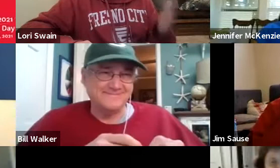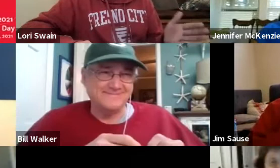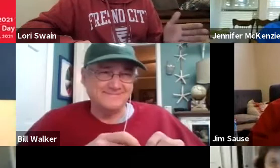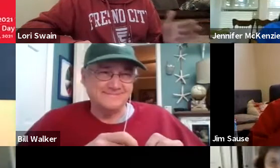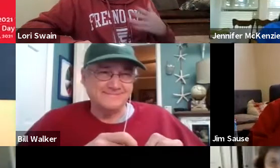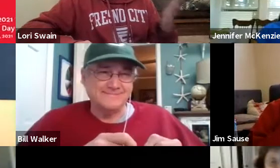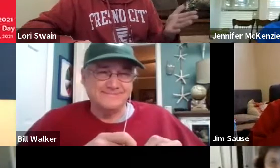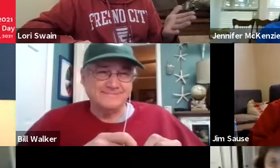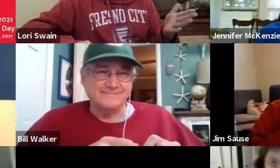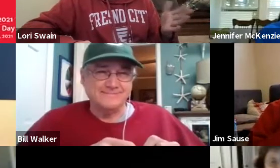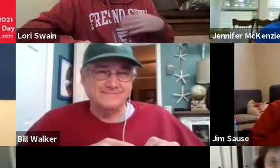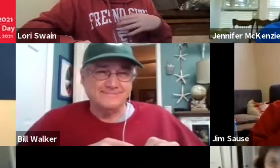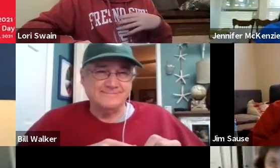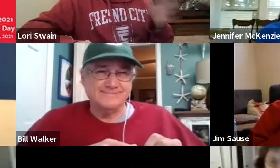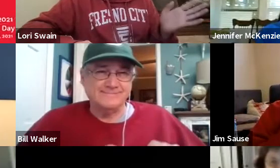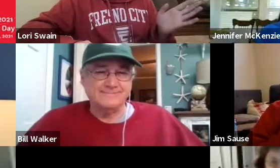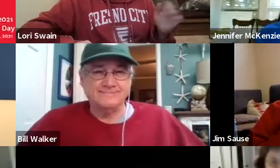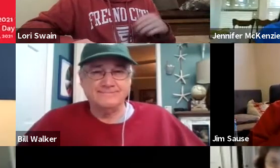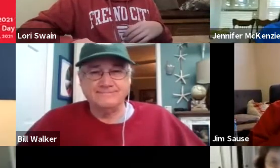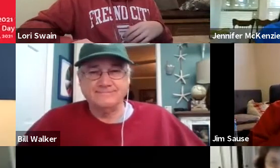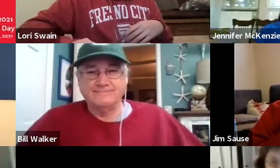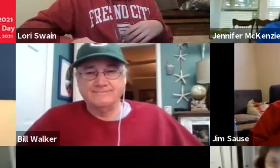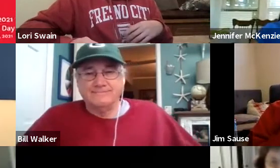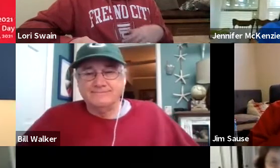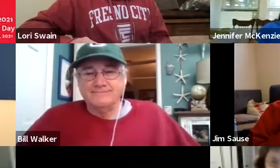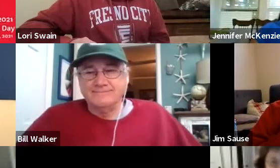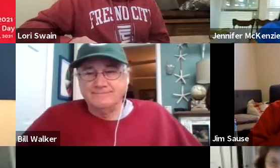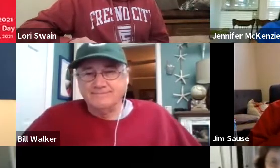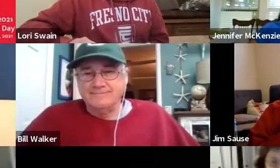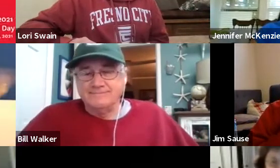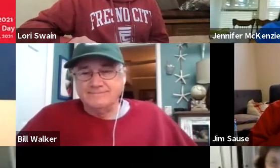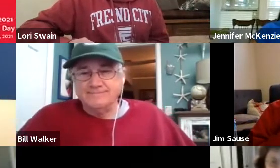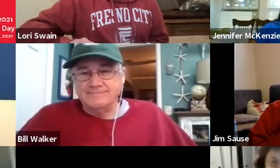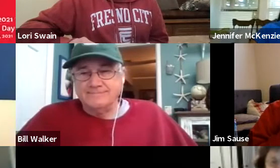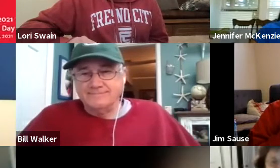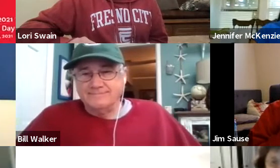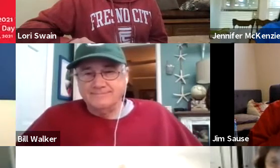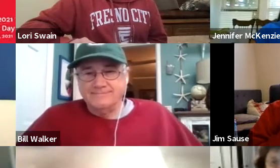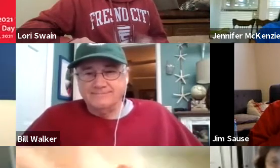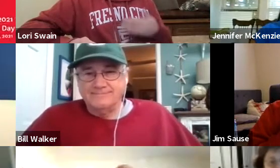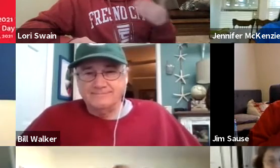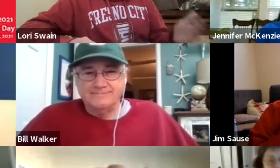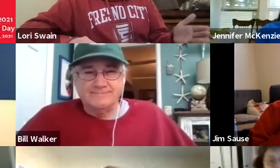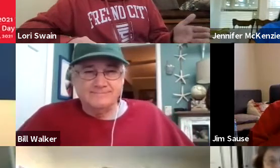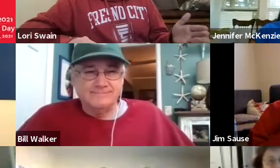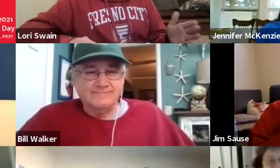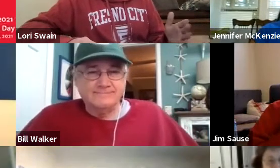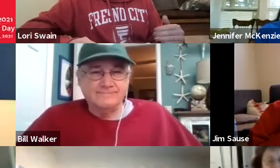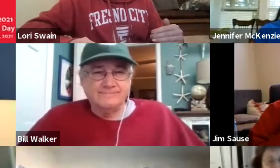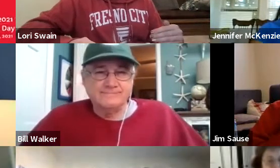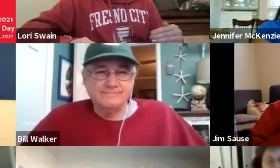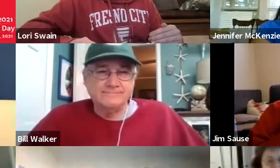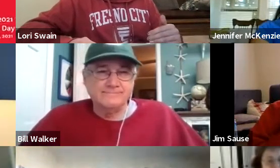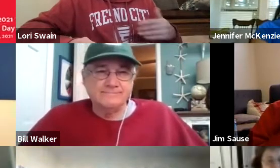directors, our admin aides, everyone. And then we help to organize events. So when we were on campus, we had welcome events, and